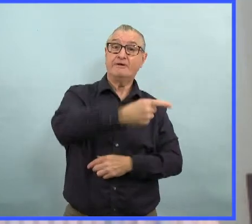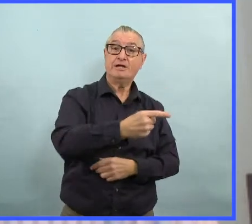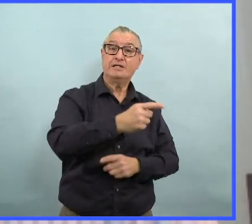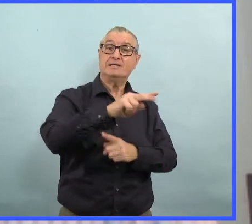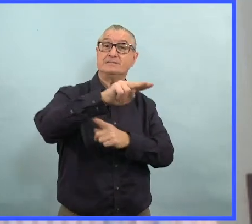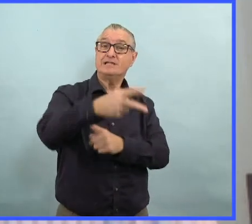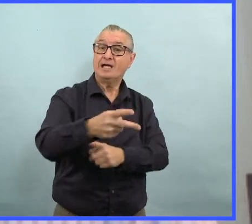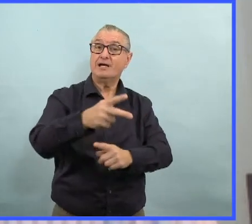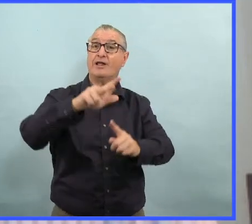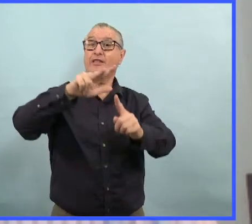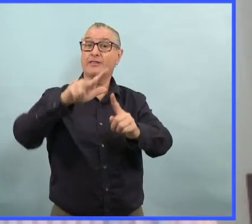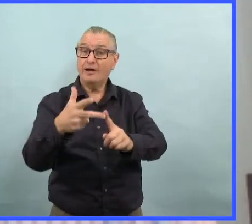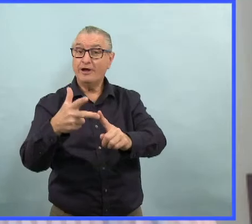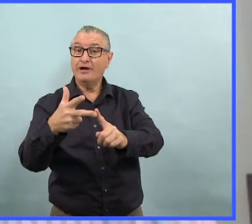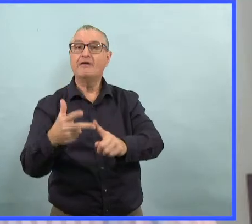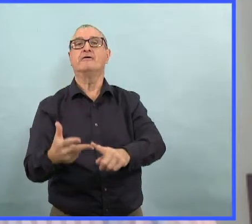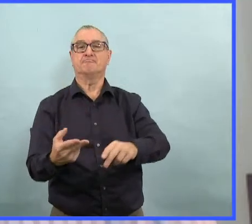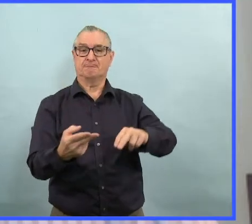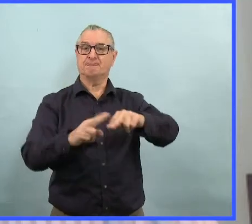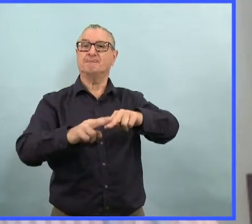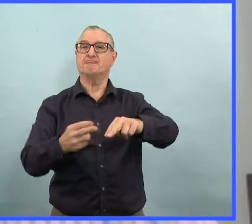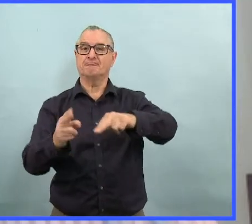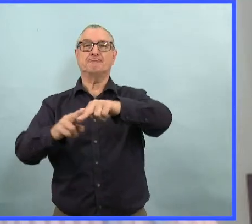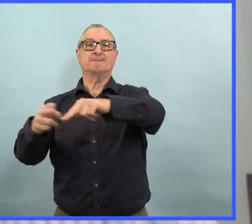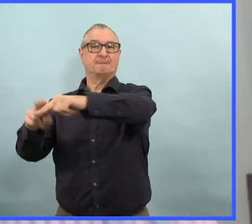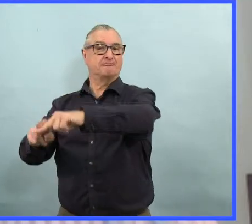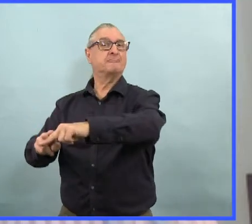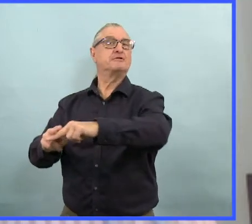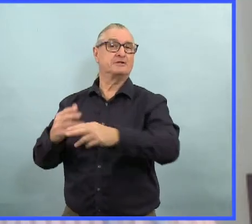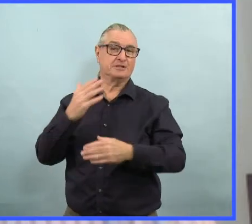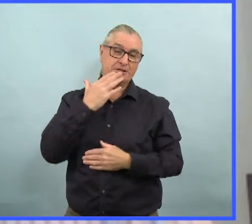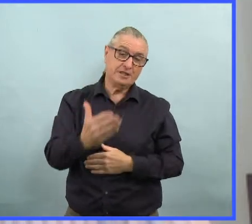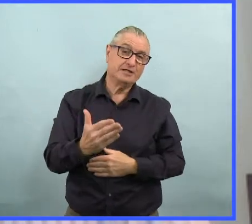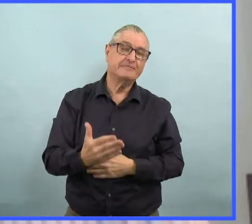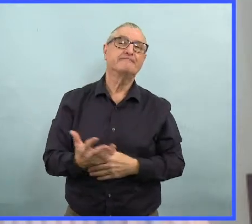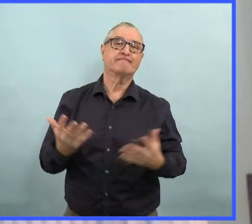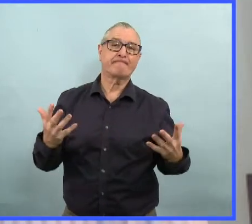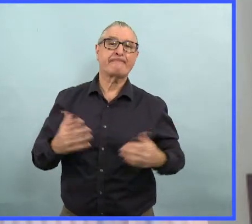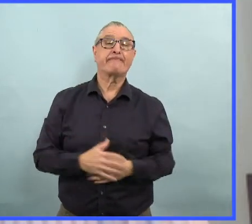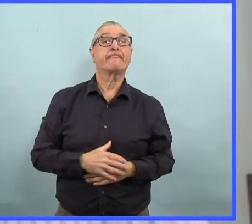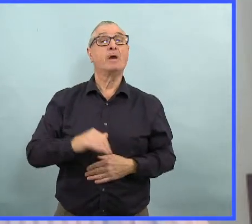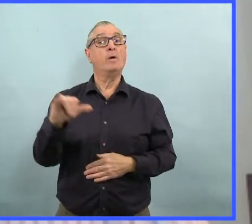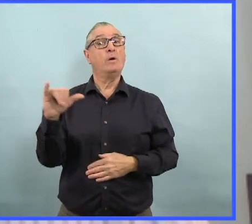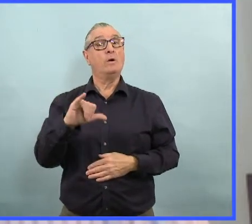how we're doing um but also want to encourage you to get vaccinated vaccine